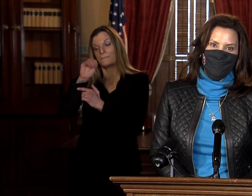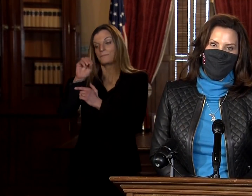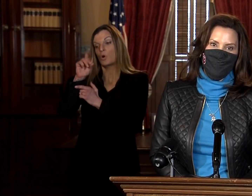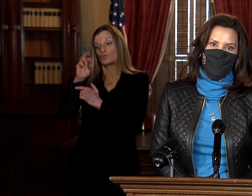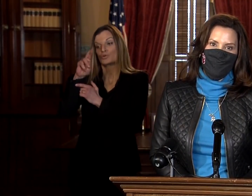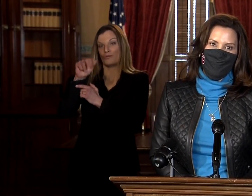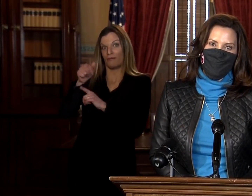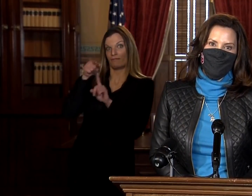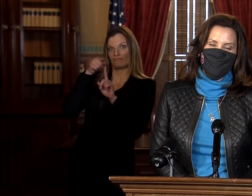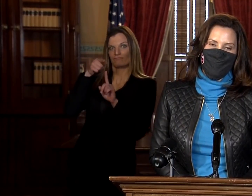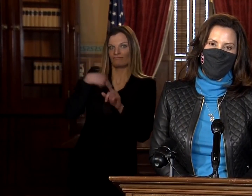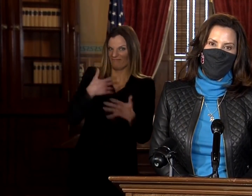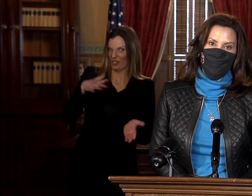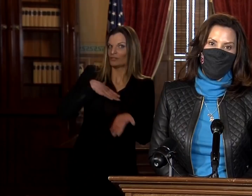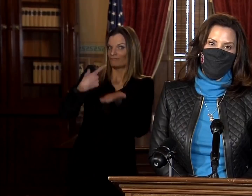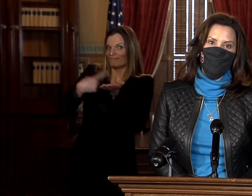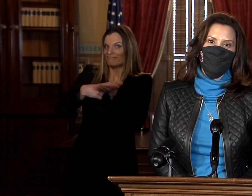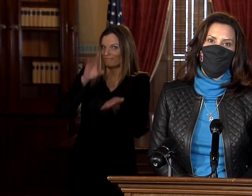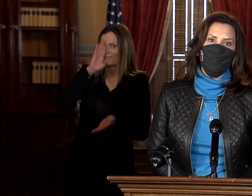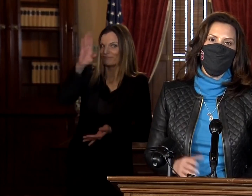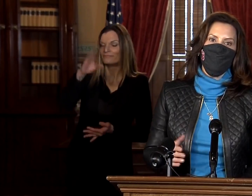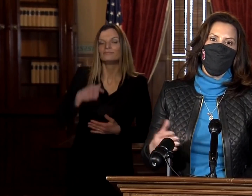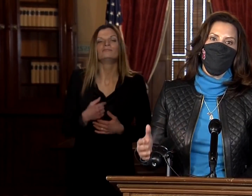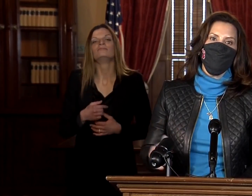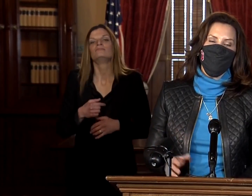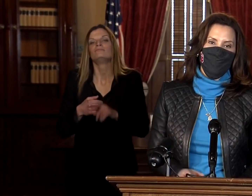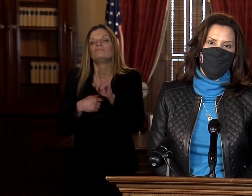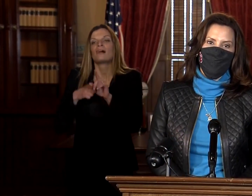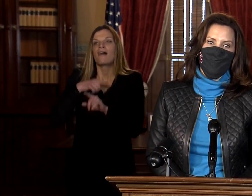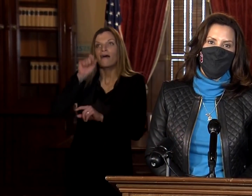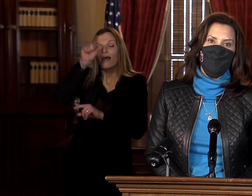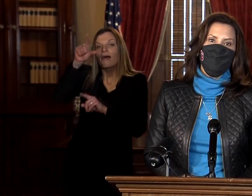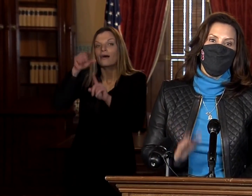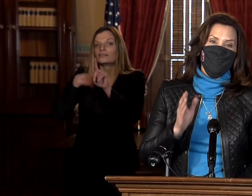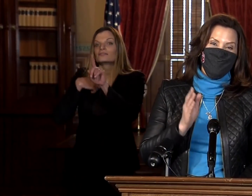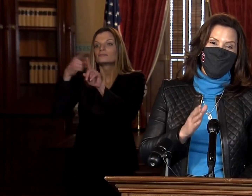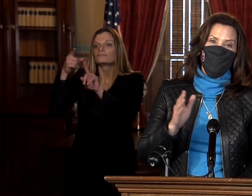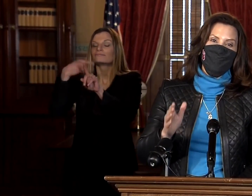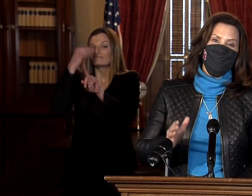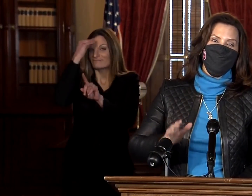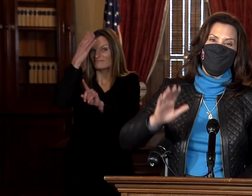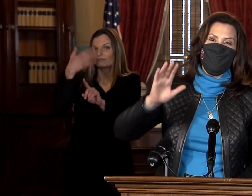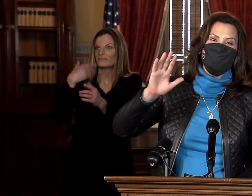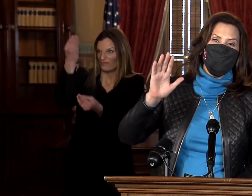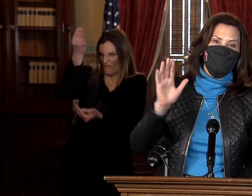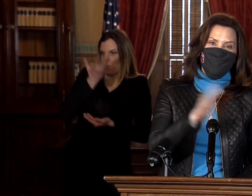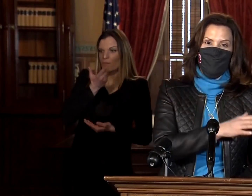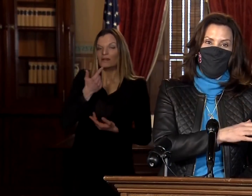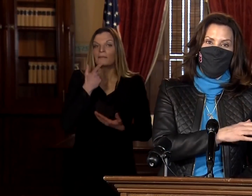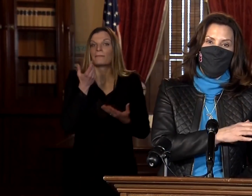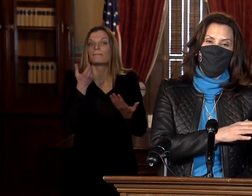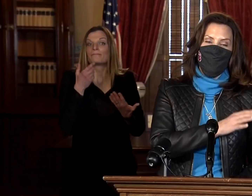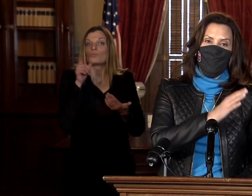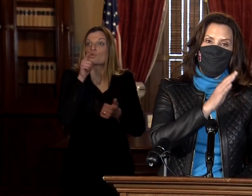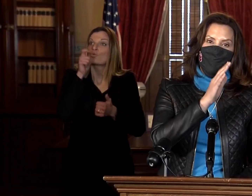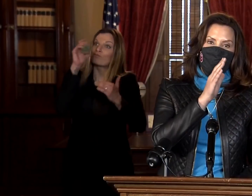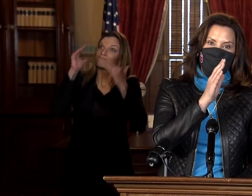the Moderna Vaccine today. As I talked to the CEO of As I talked to the CEO of Moderna, he acknowledged that Moderna, he acknowledged that some of the doctors with whom some of the doctors with whom he’s got relationships are he’s got relationships are asking which one should I get.